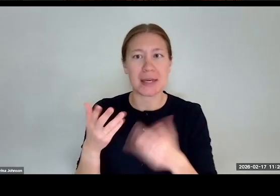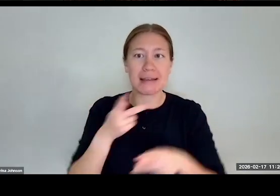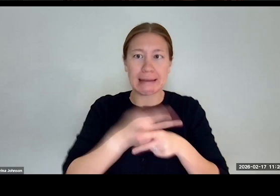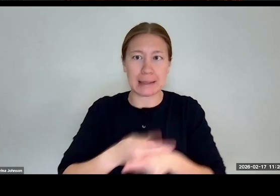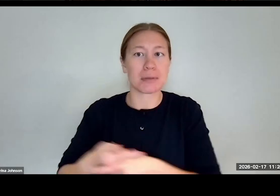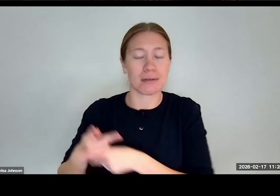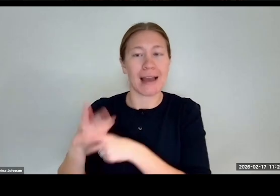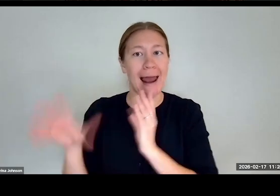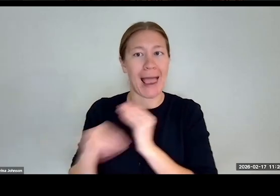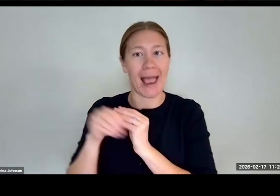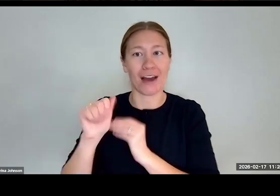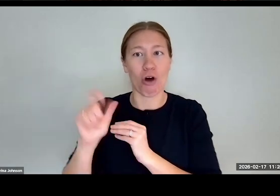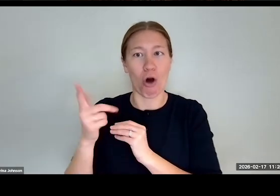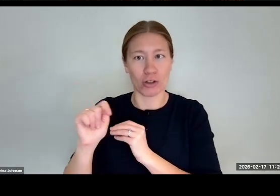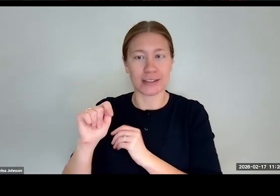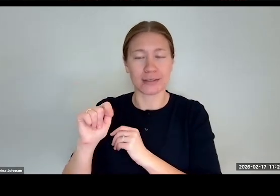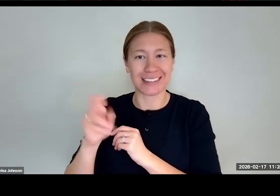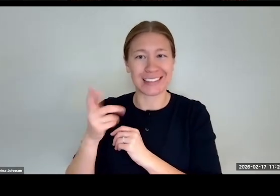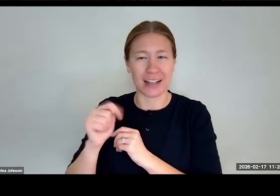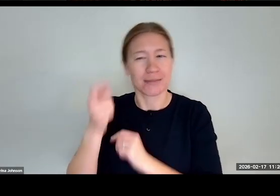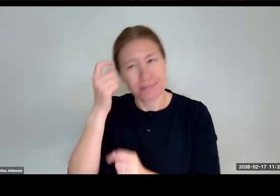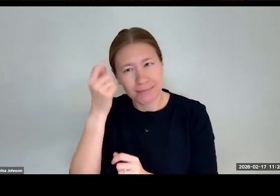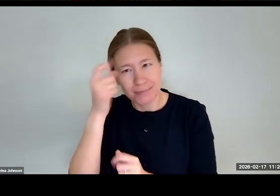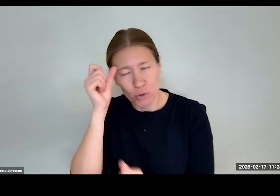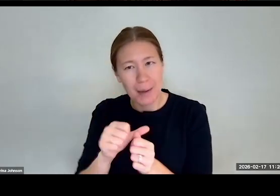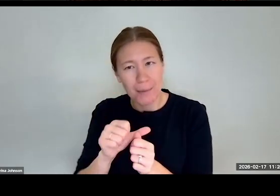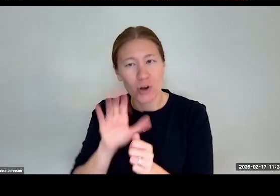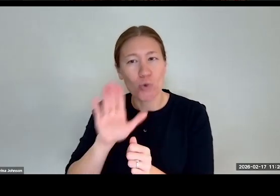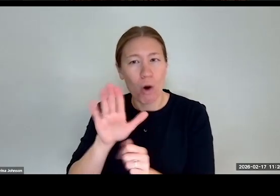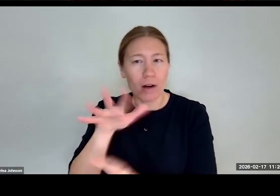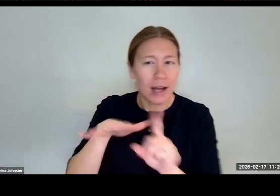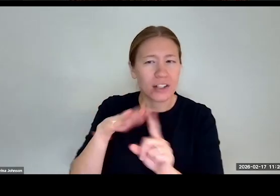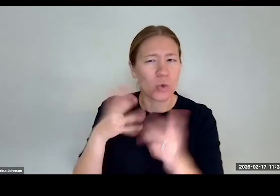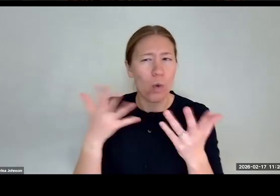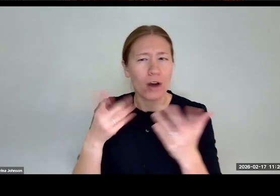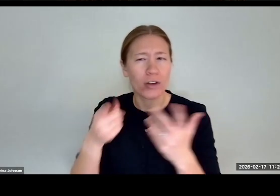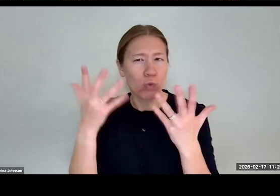So again, context matters, think about your context and think about what you want to be detectable to the end user.